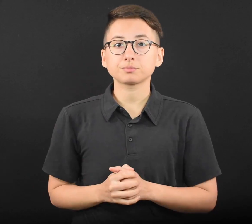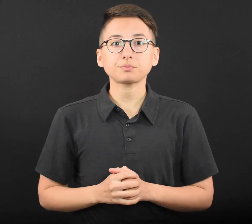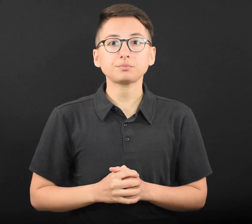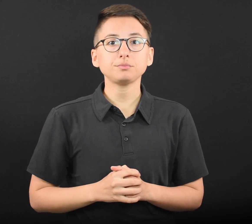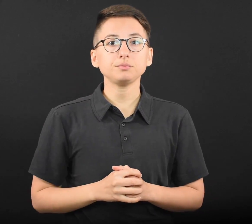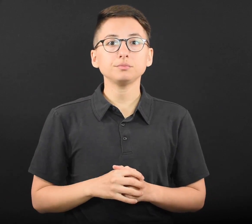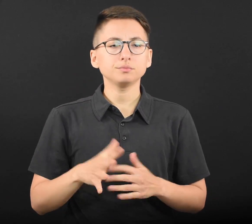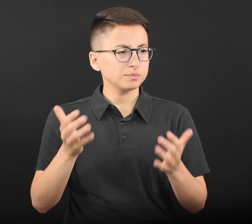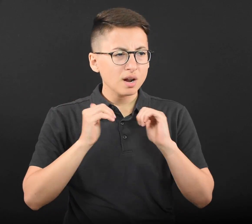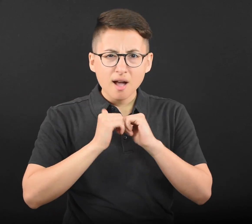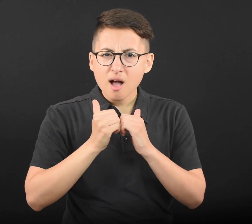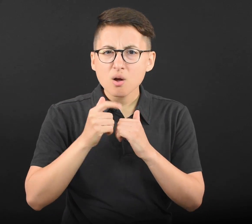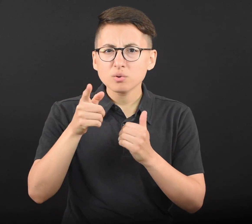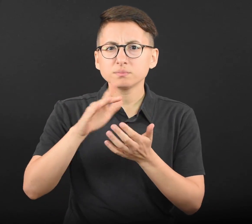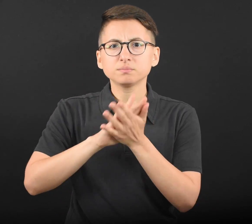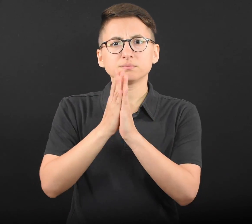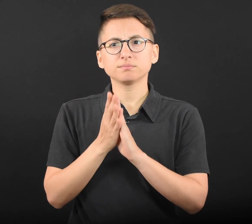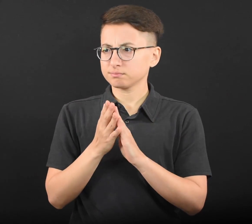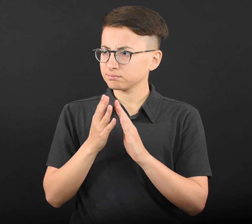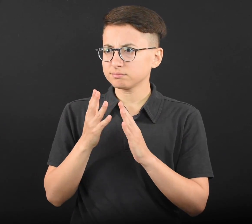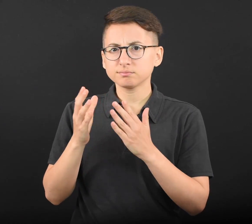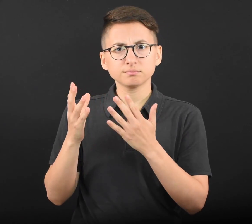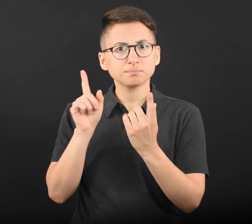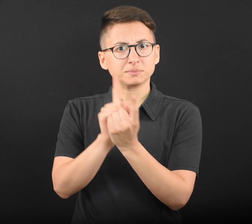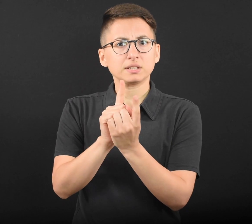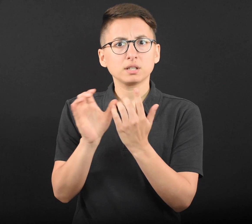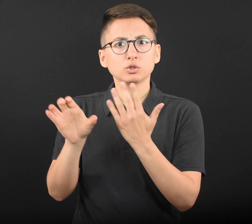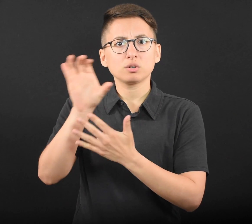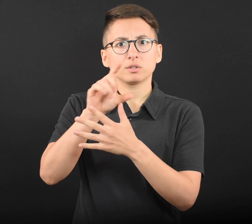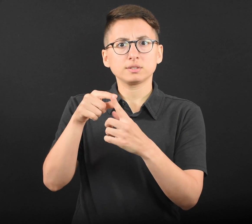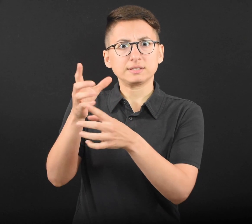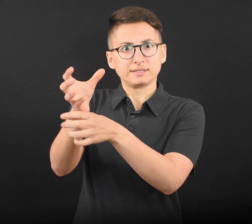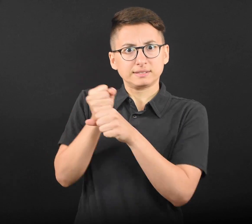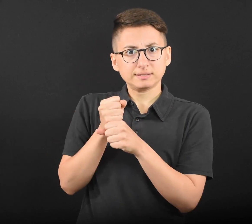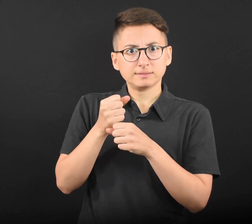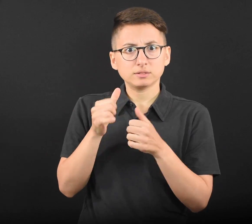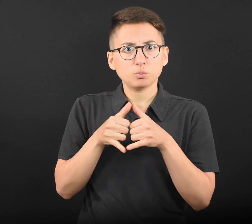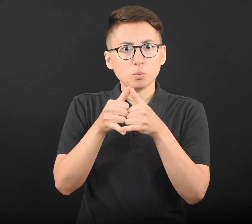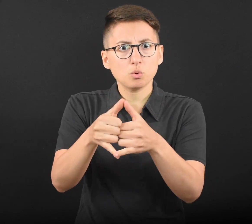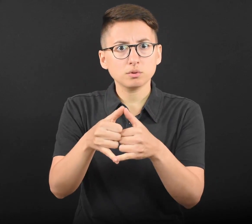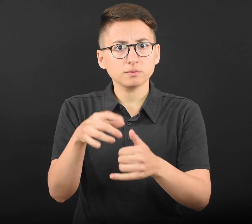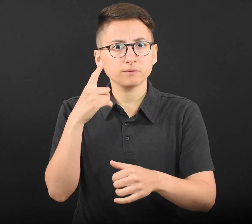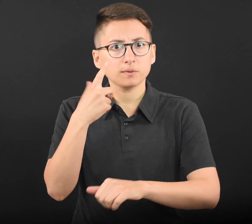In order to be eligible for the vaccination rewards, Minnesotans 12 years of age and older